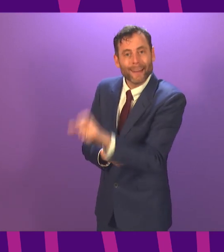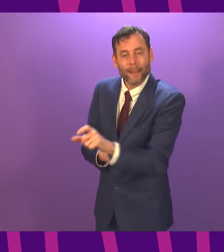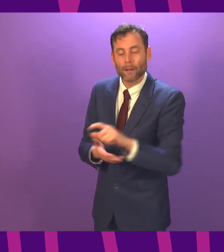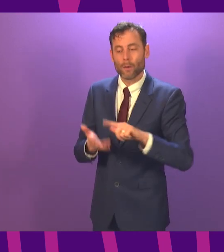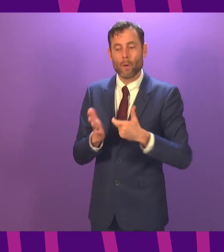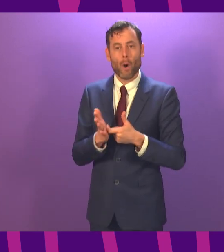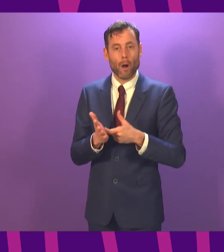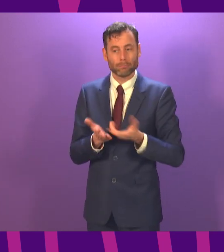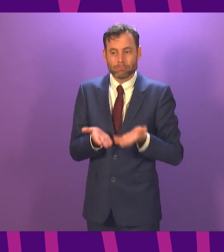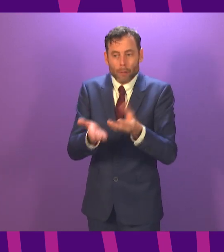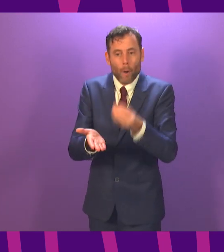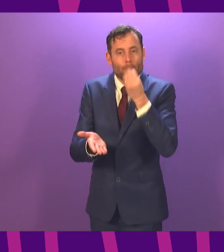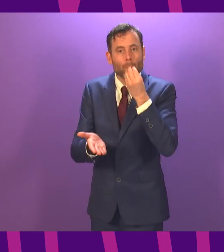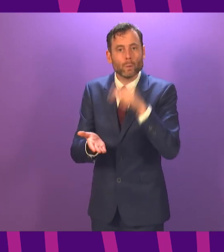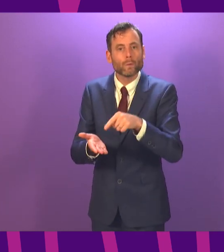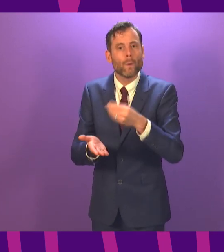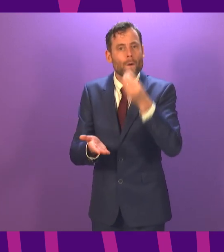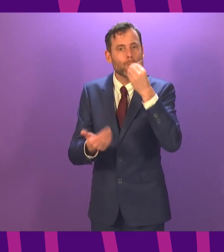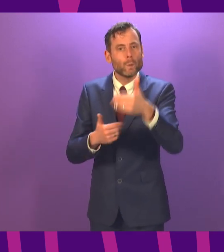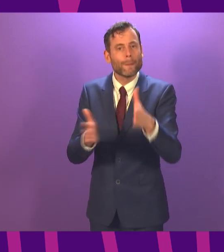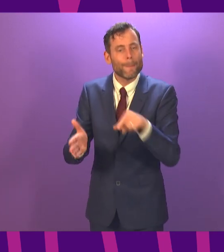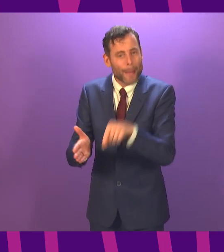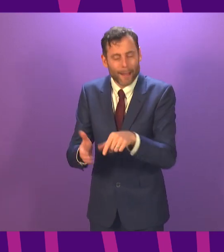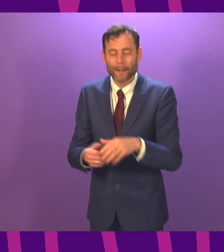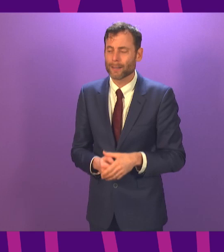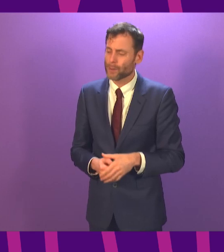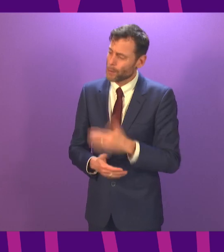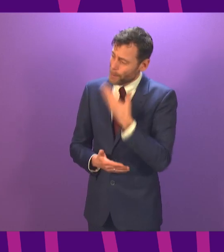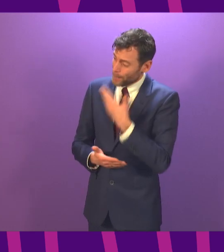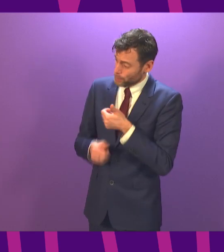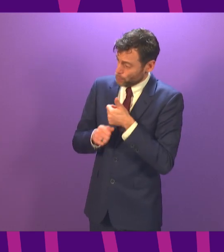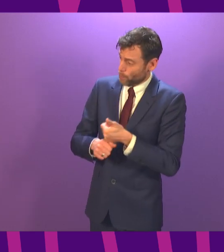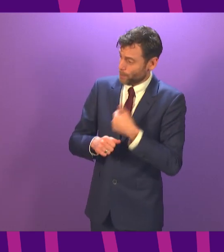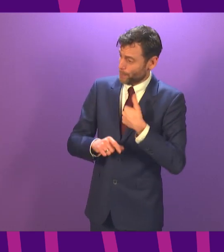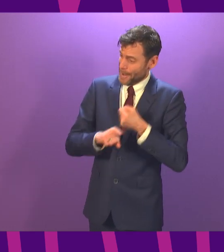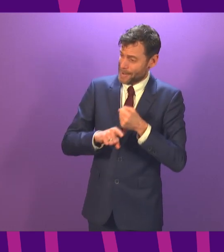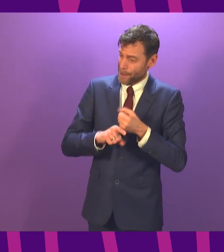donating to a local food bank. Will the First Minister back my campaign and join me in asking those who are able to do